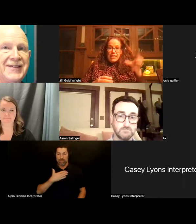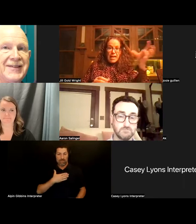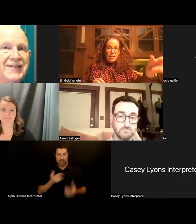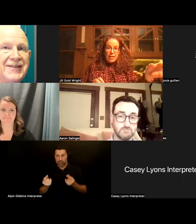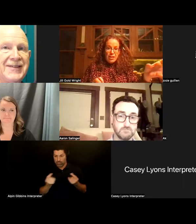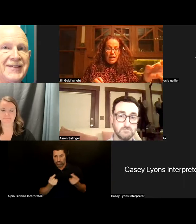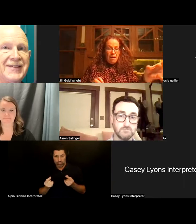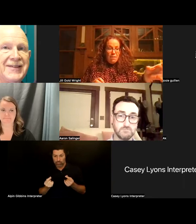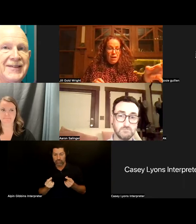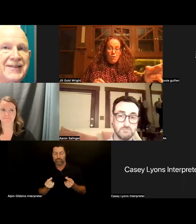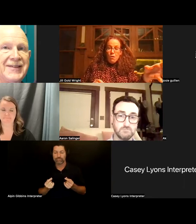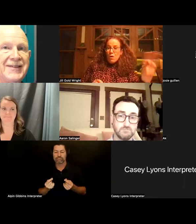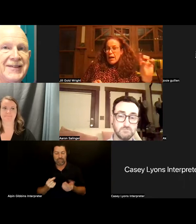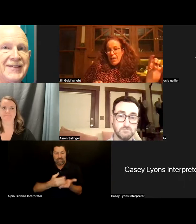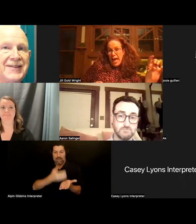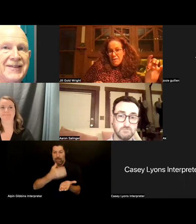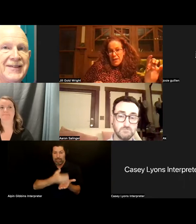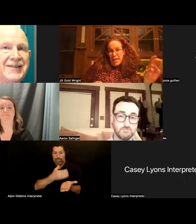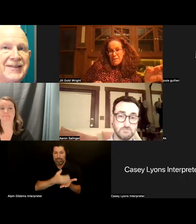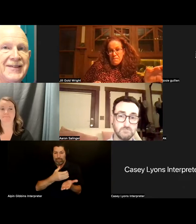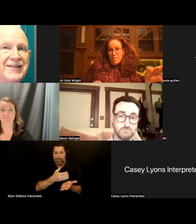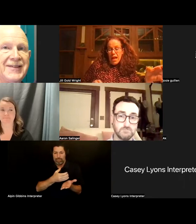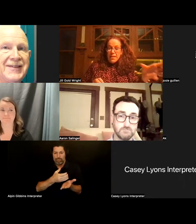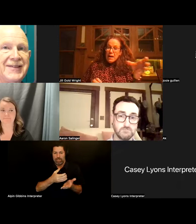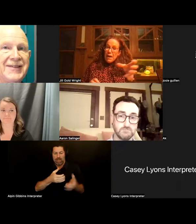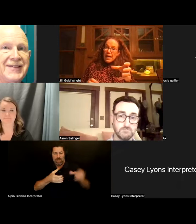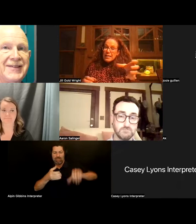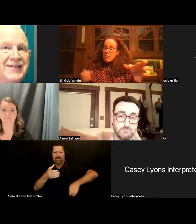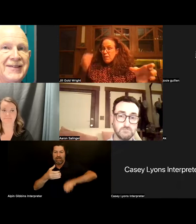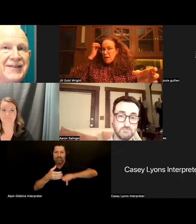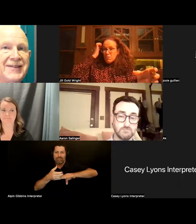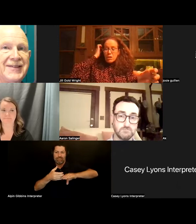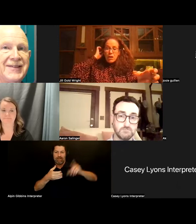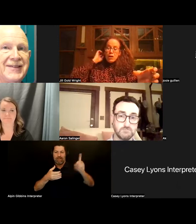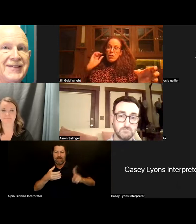we take a license cut where I only have fill it, and then I pass it around to every person.